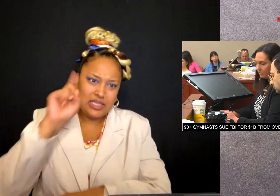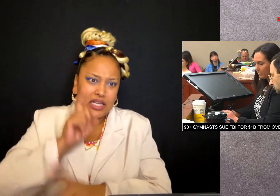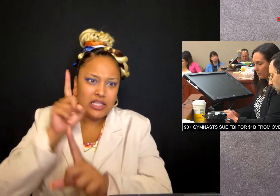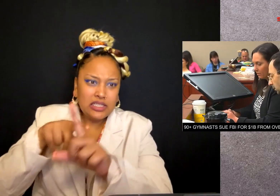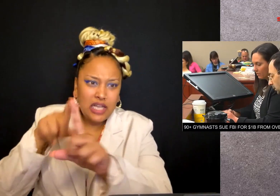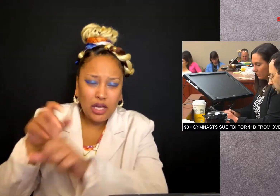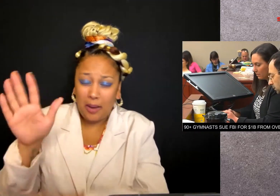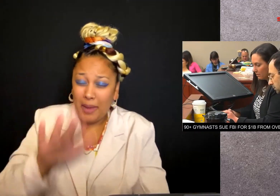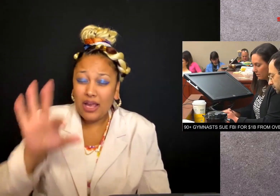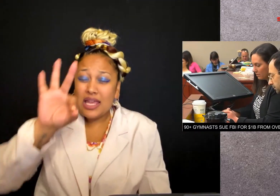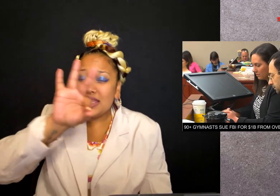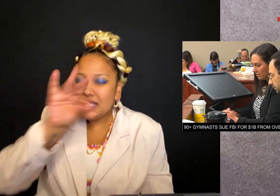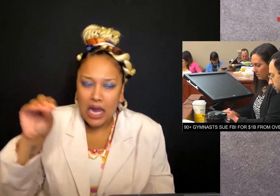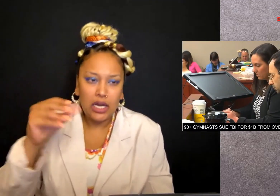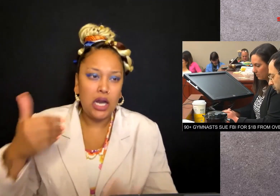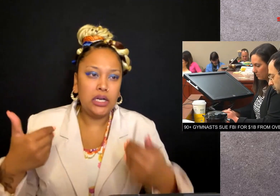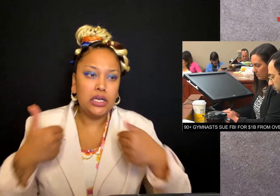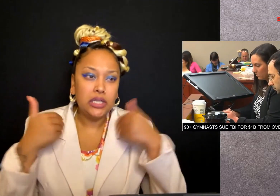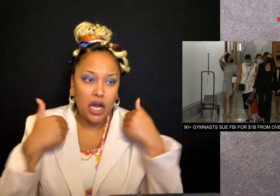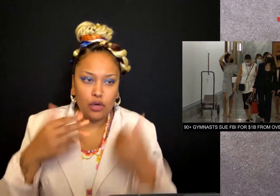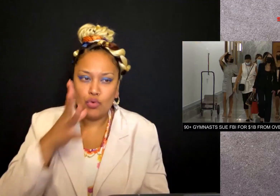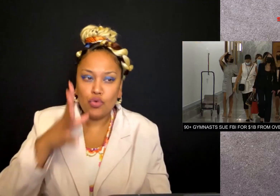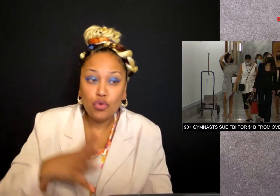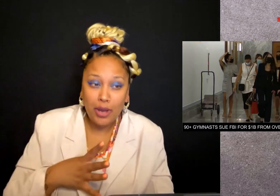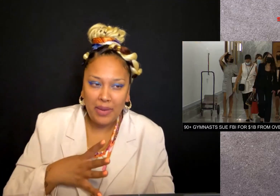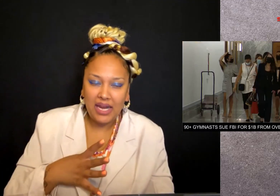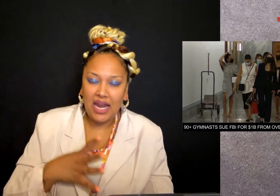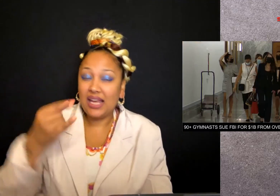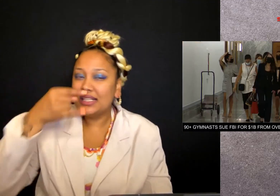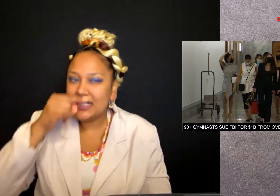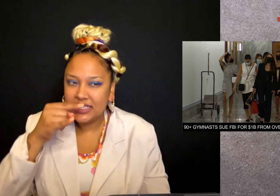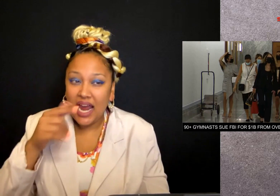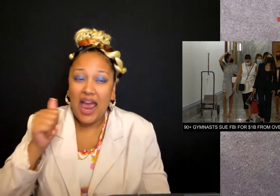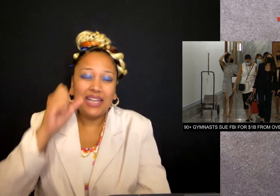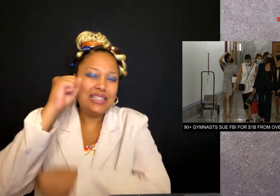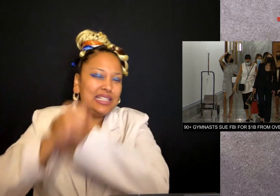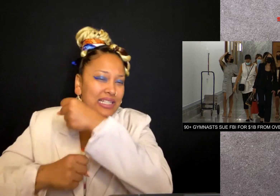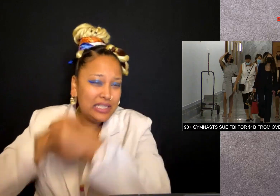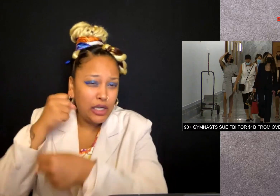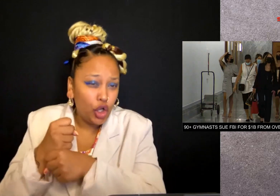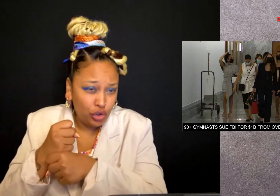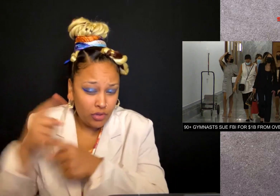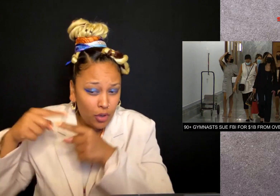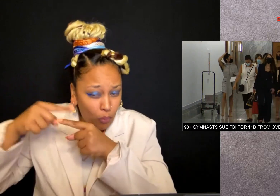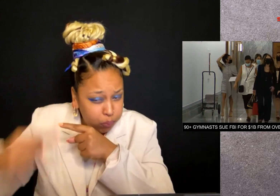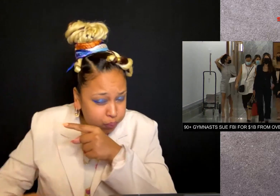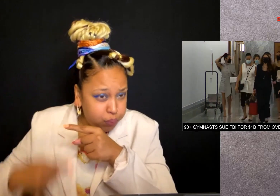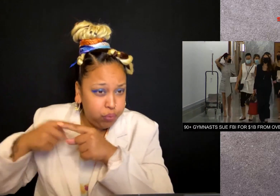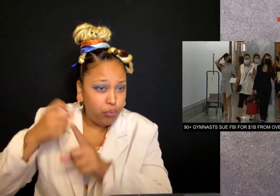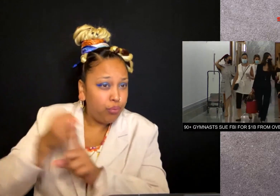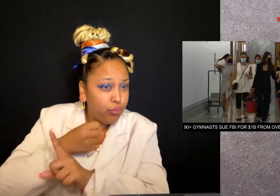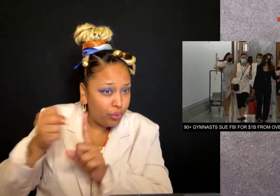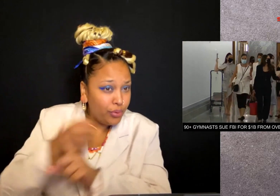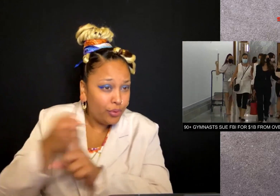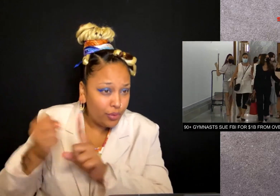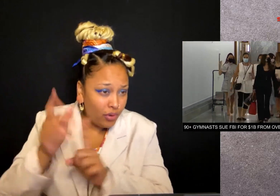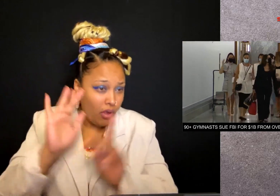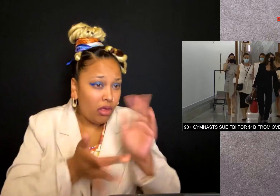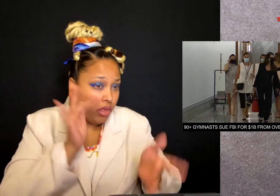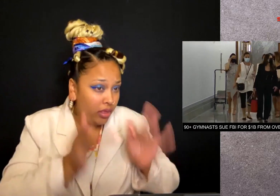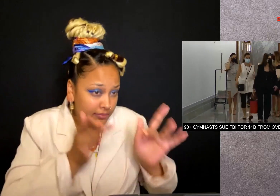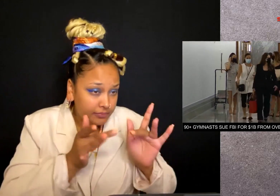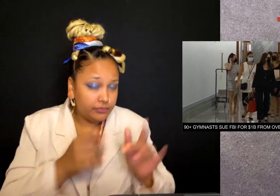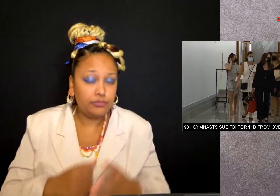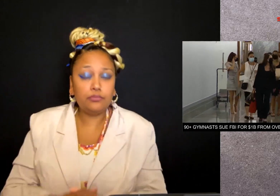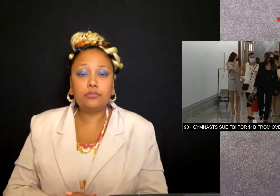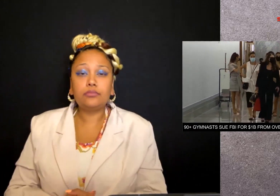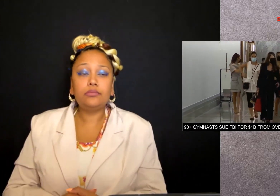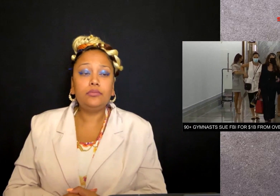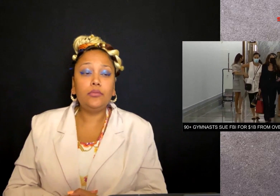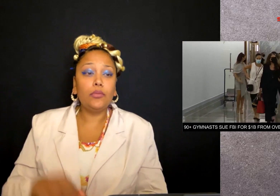as a result Nassar was able to sexually abuse about 90 young women and kids within about a year